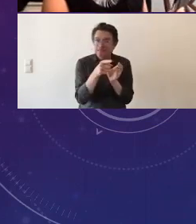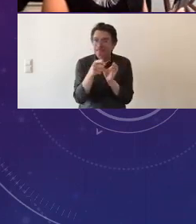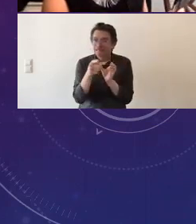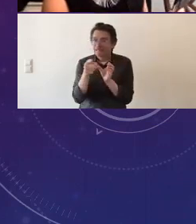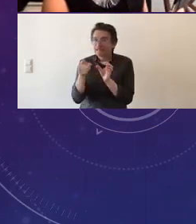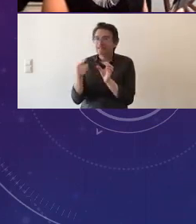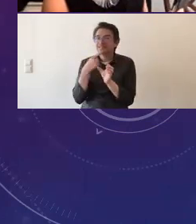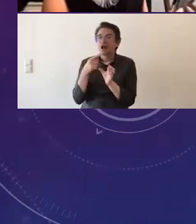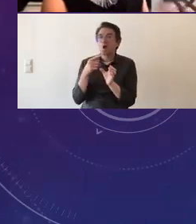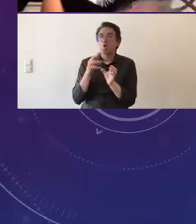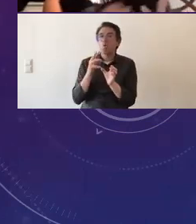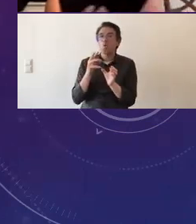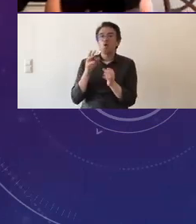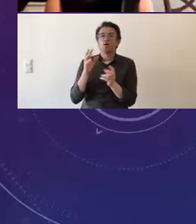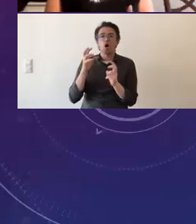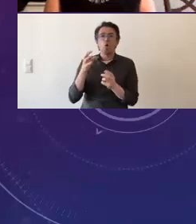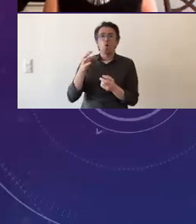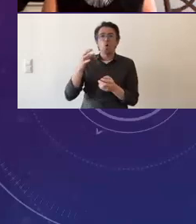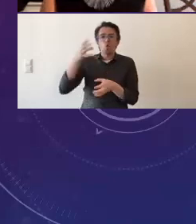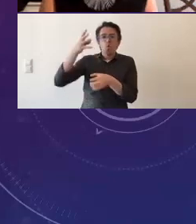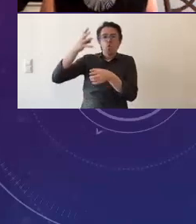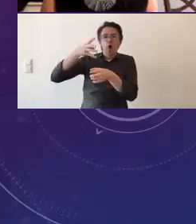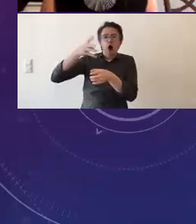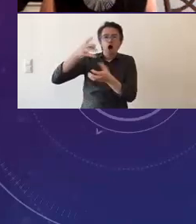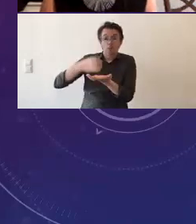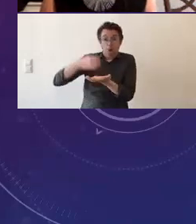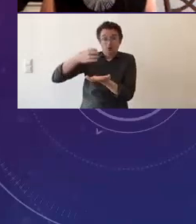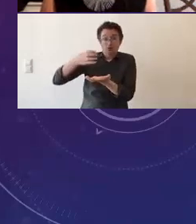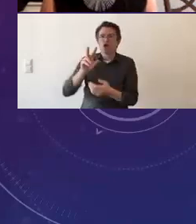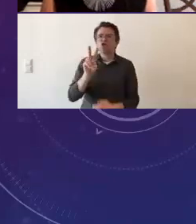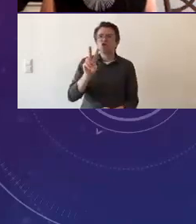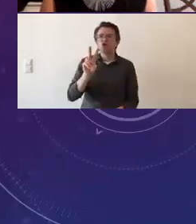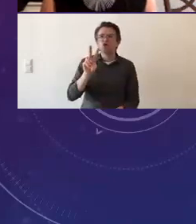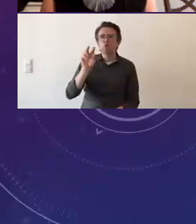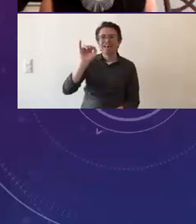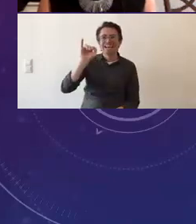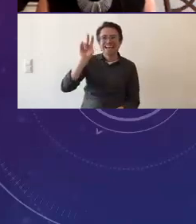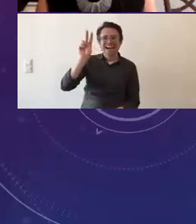front of you on your left again this app is free it doesn't matter where in the